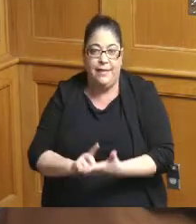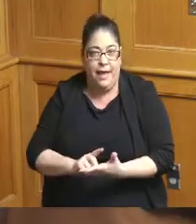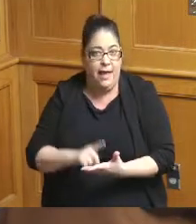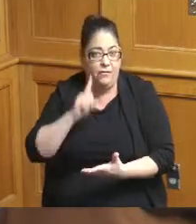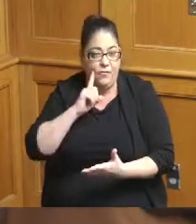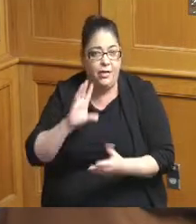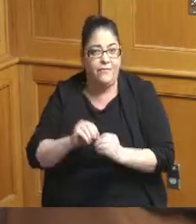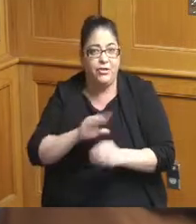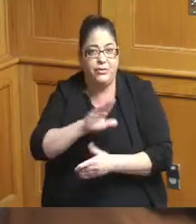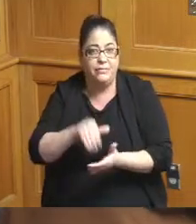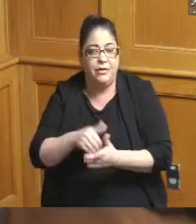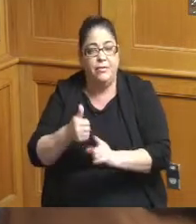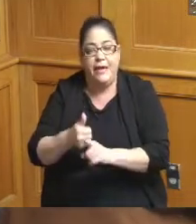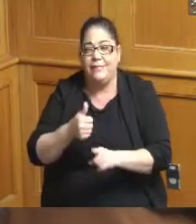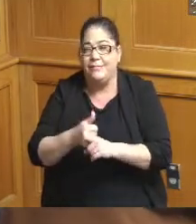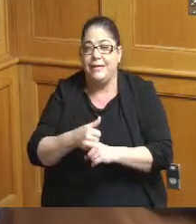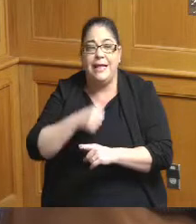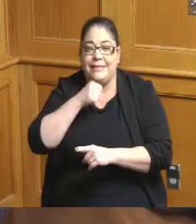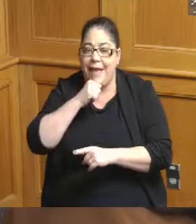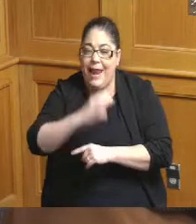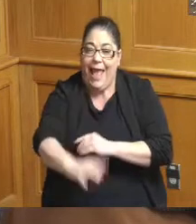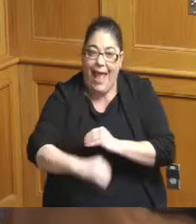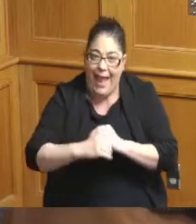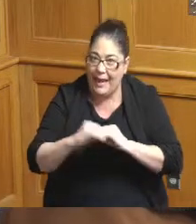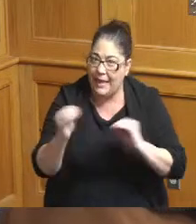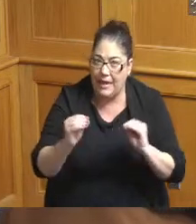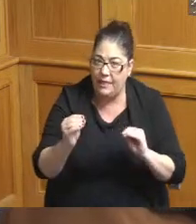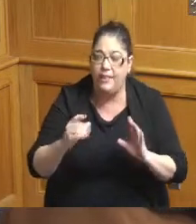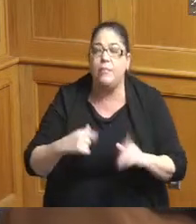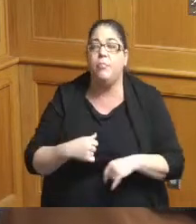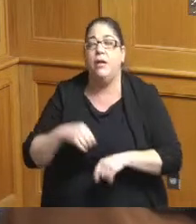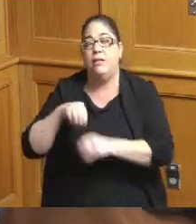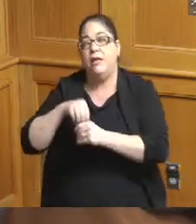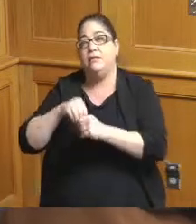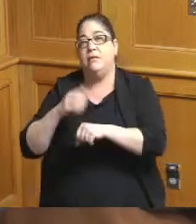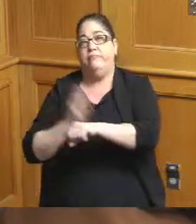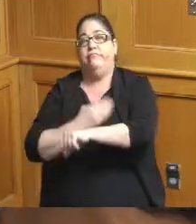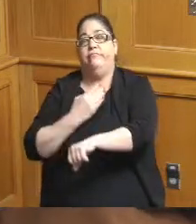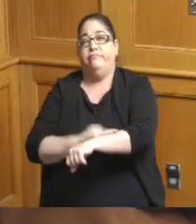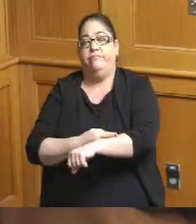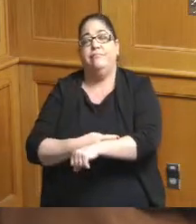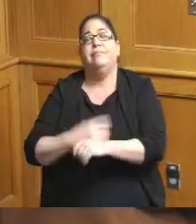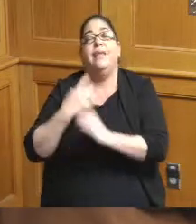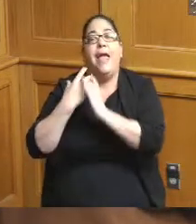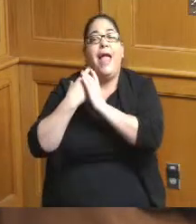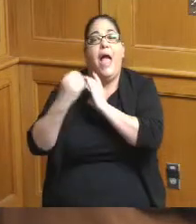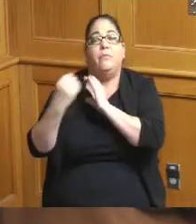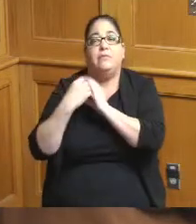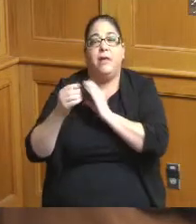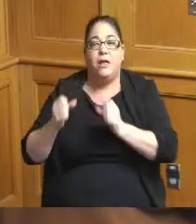the convention center it's not an expansion per se it does close off the outside Street and allow for